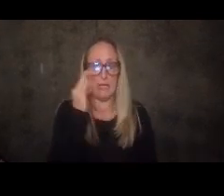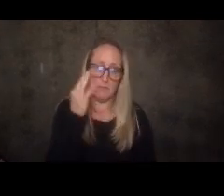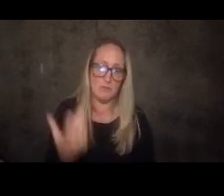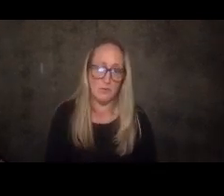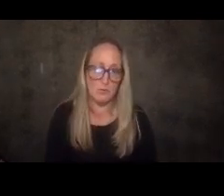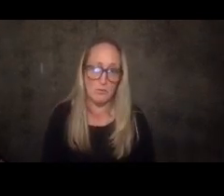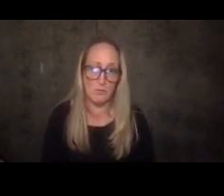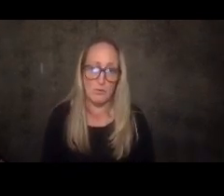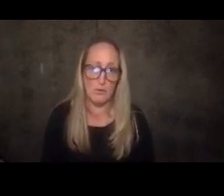Play fighting.